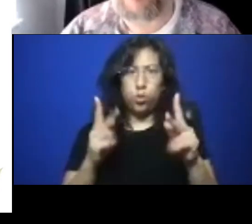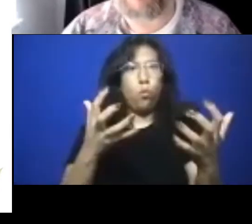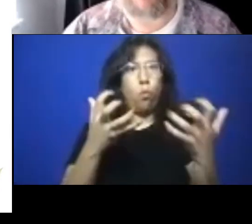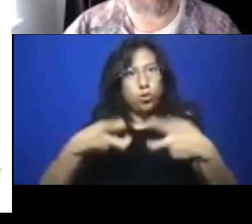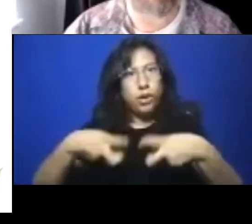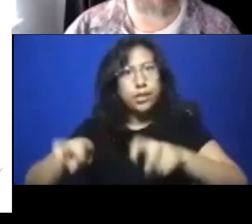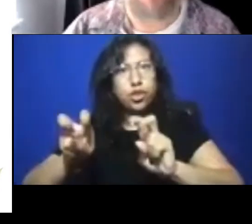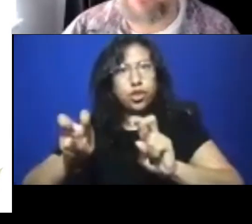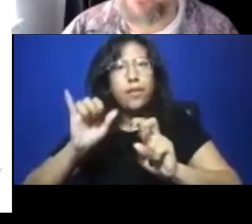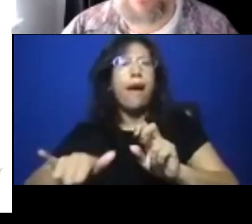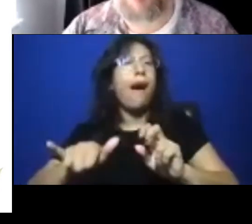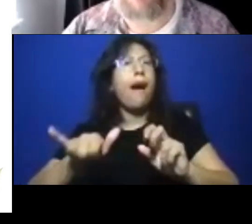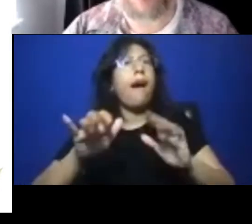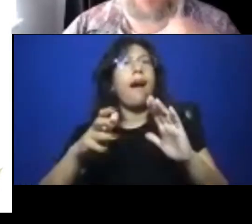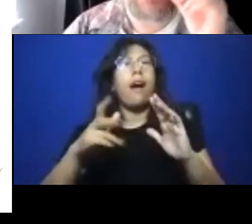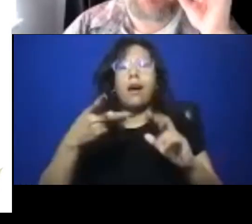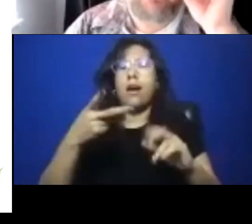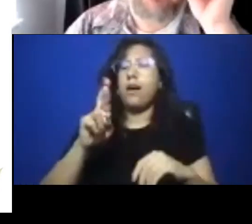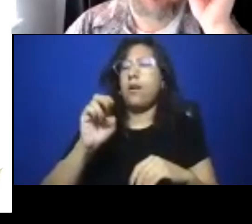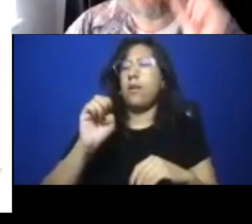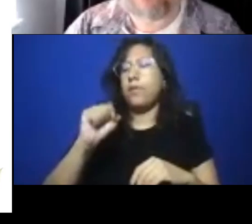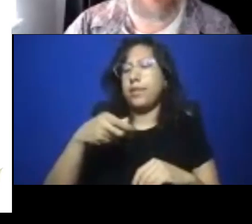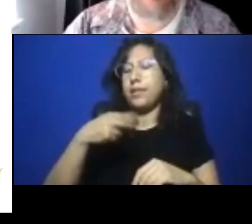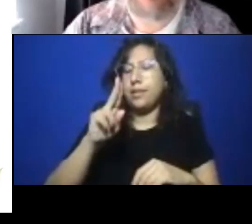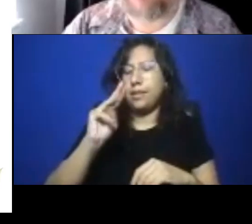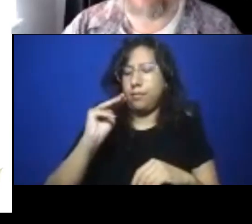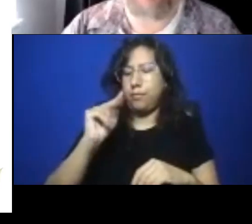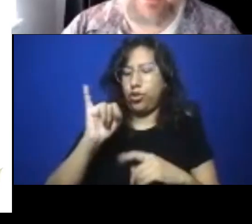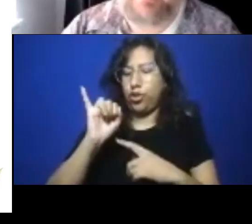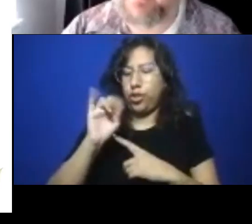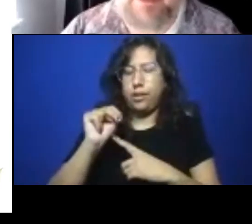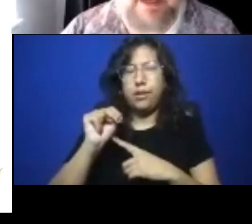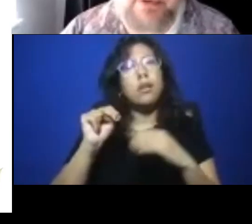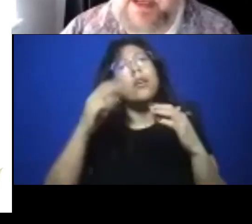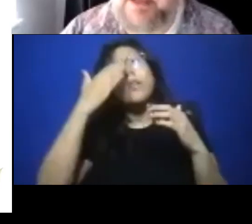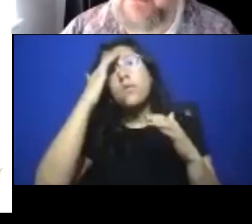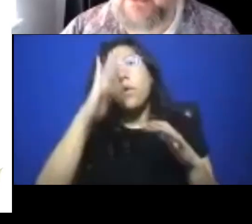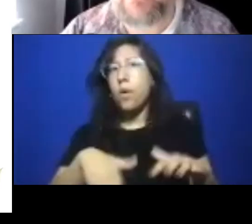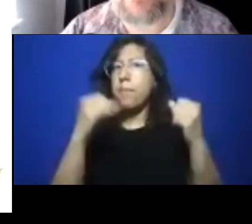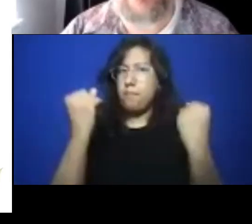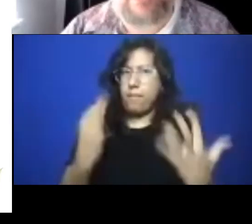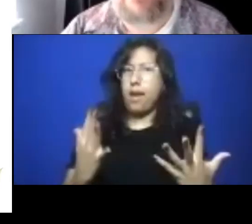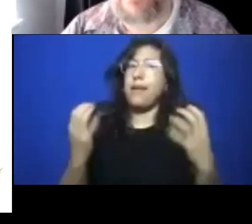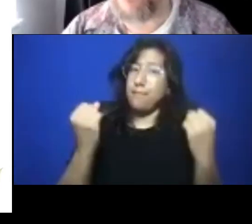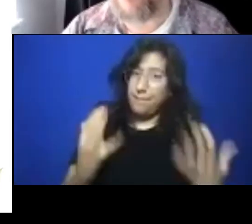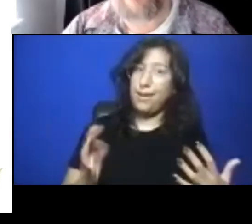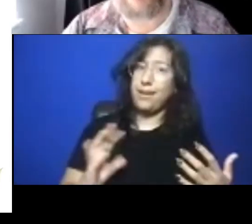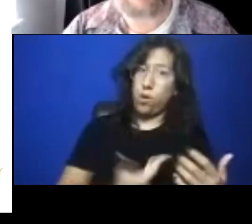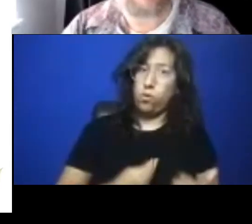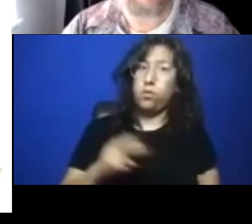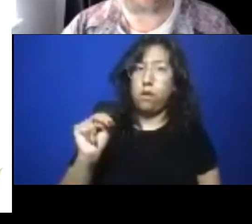And probably all of us on this call know that a lot of trans folks or nonbinary folks